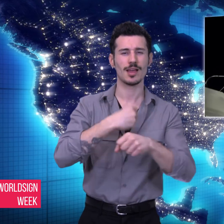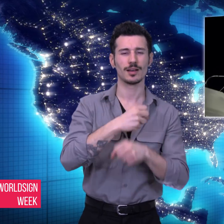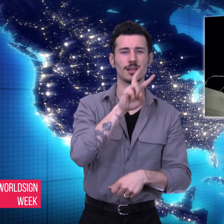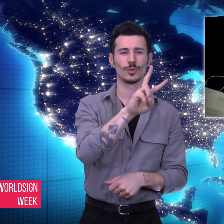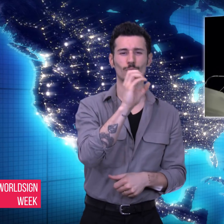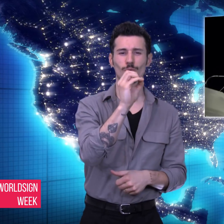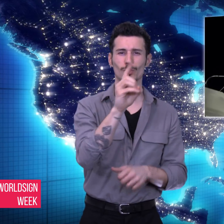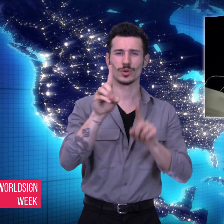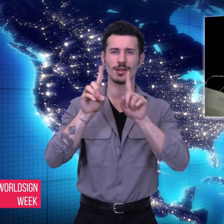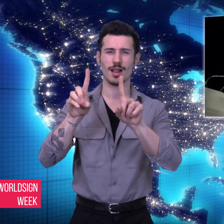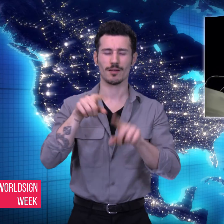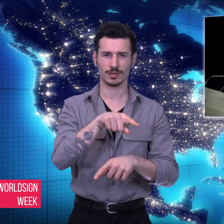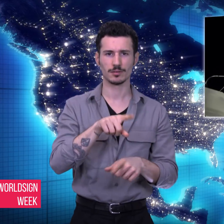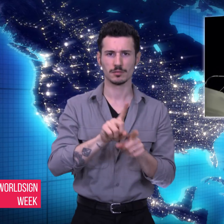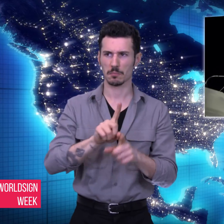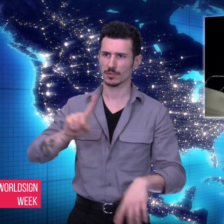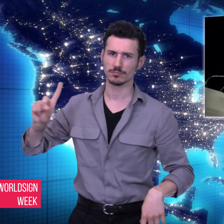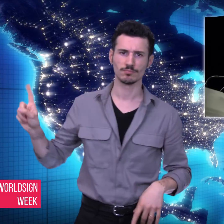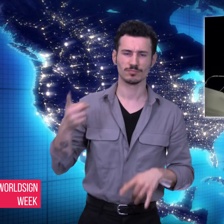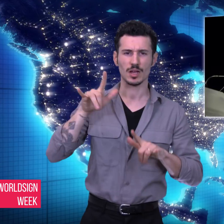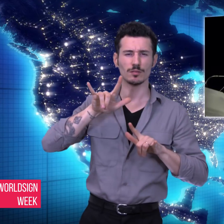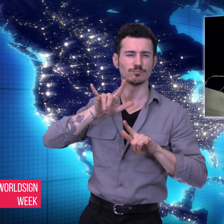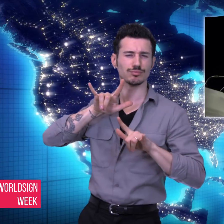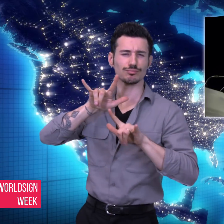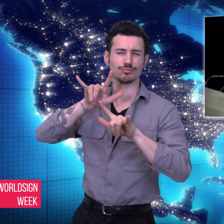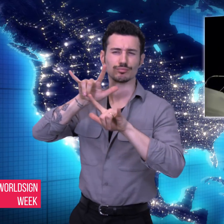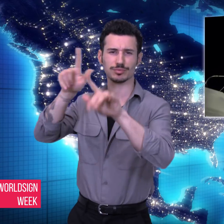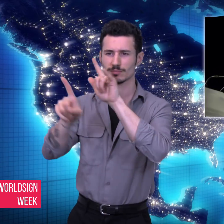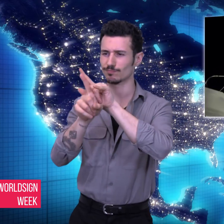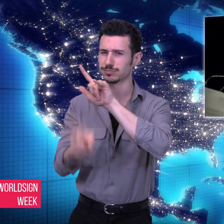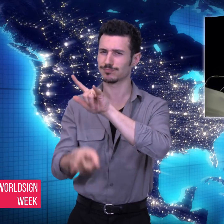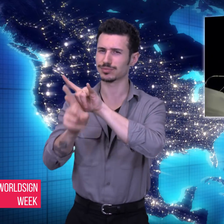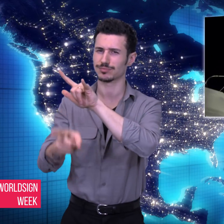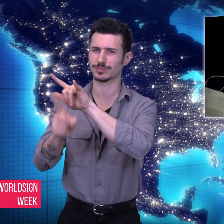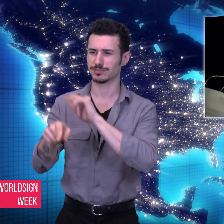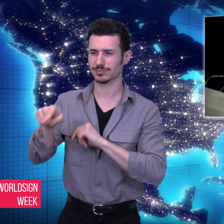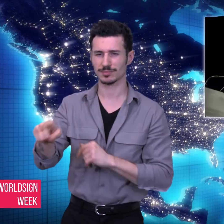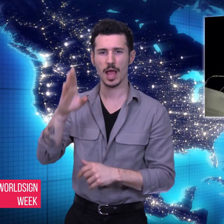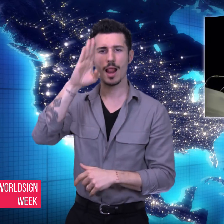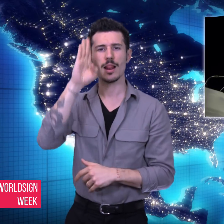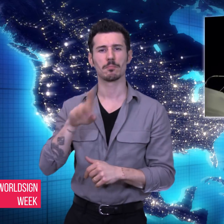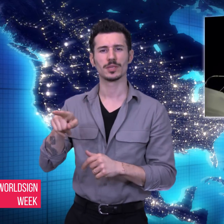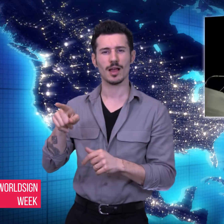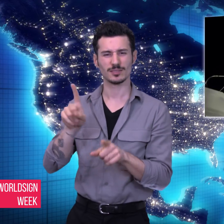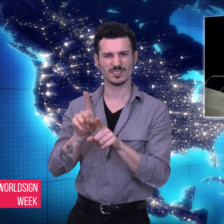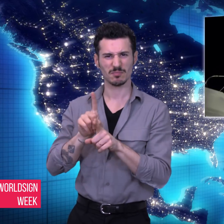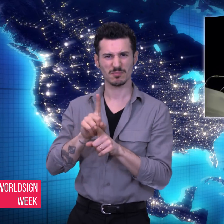against the Libyan regime that assisted the rebels